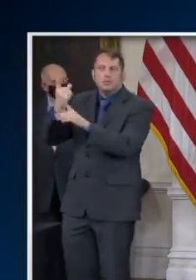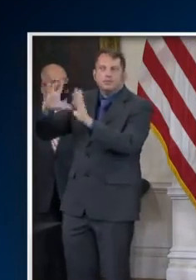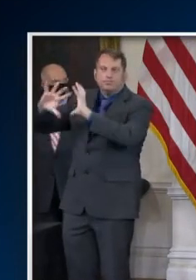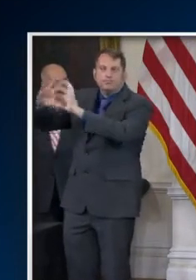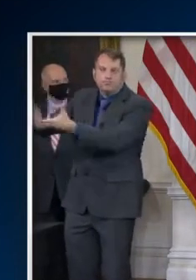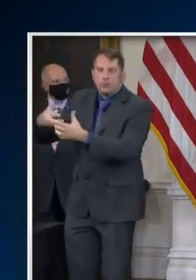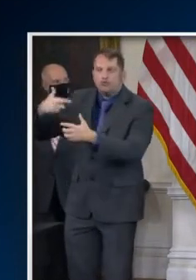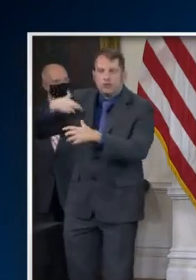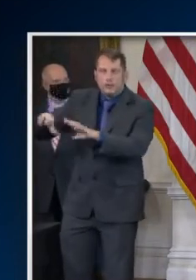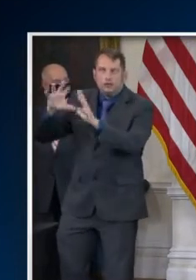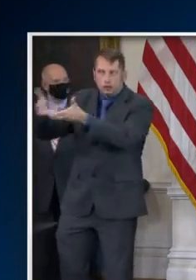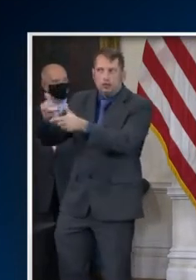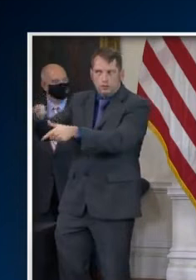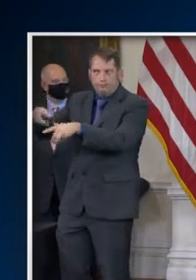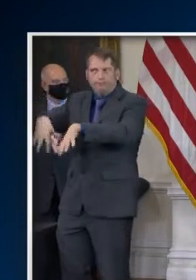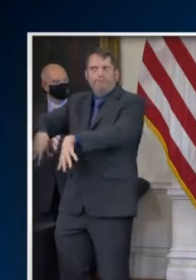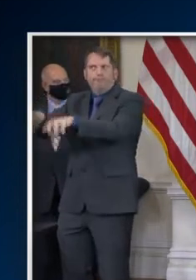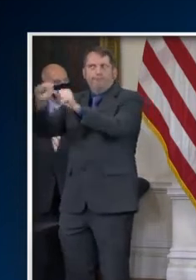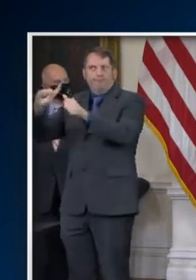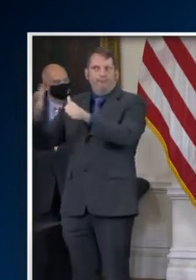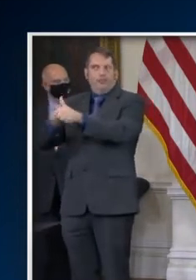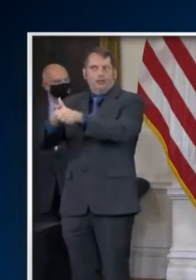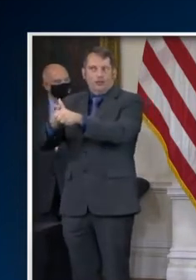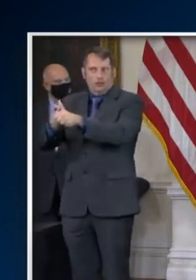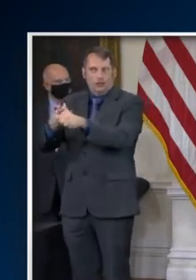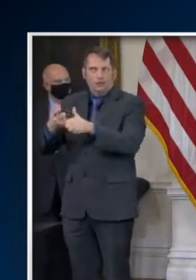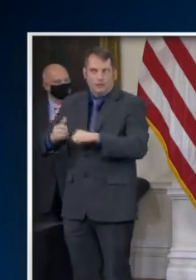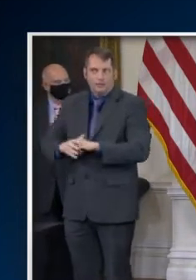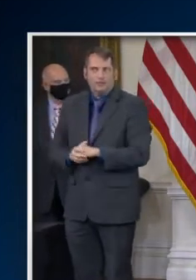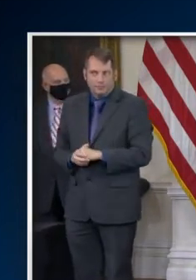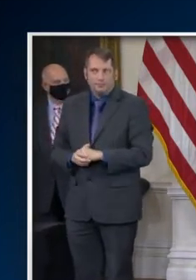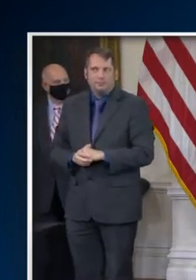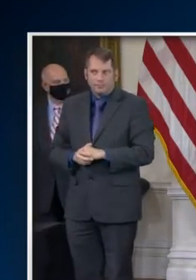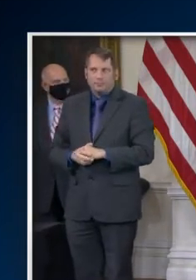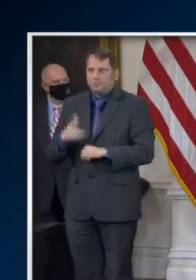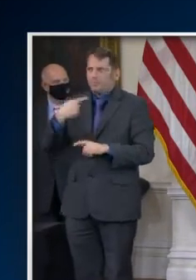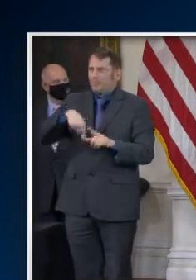WHERE A DIVERSE GROUP OF FAITH LEADERS CAME TOGETHER WITH THEIR